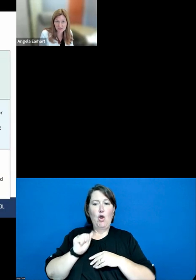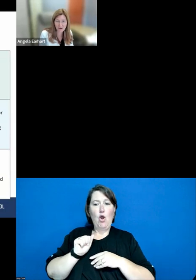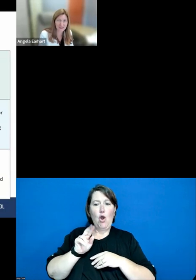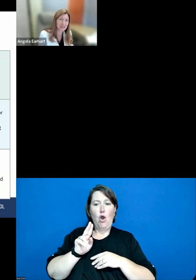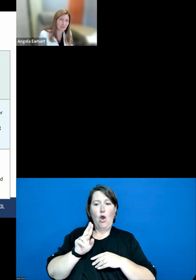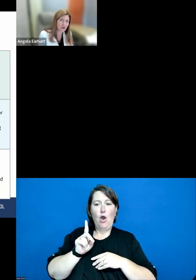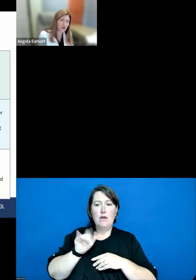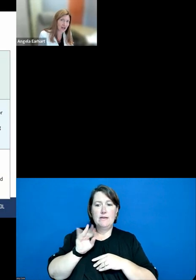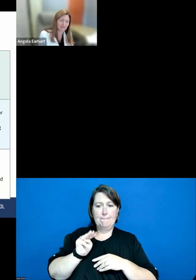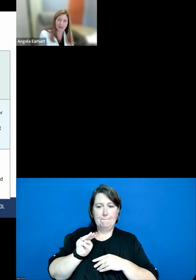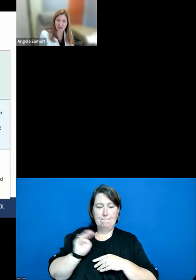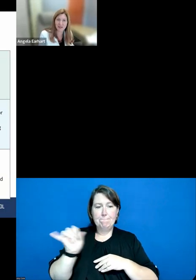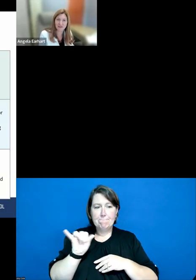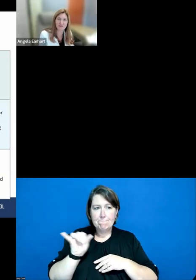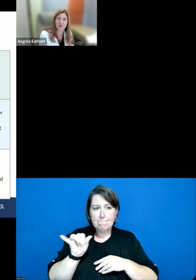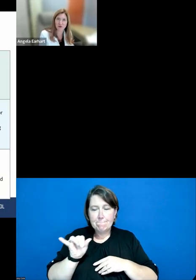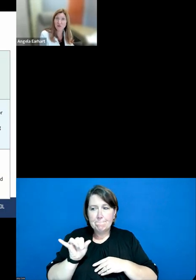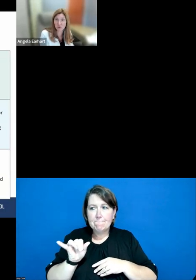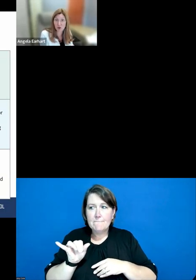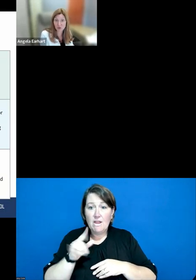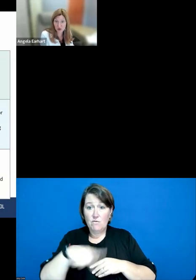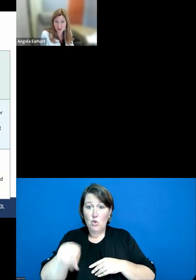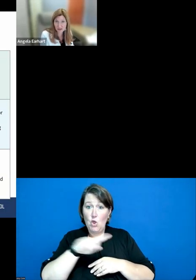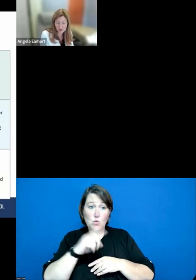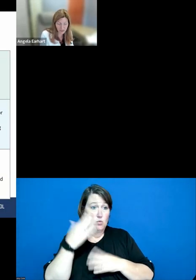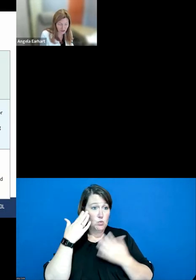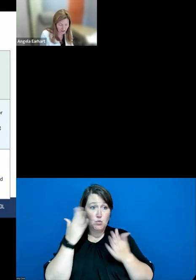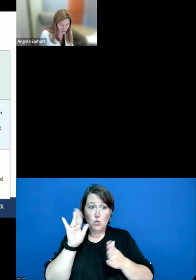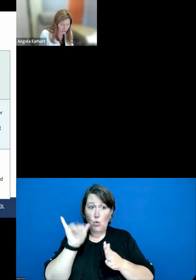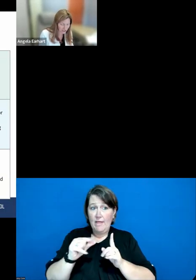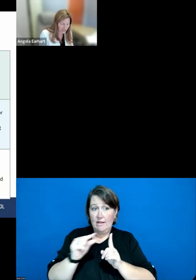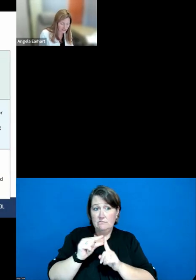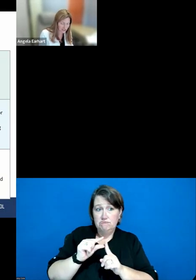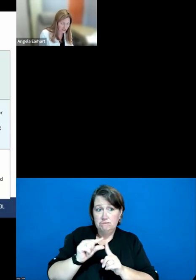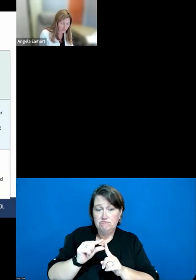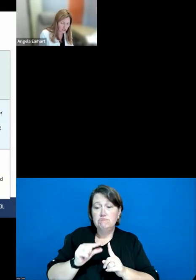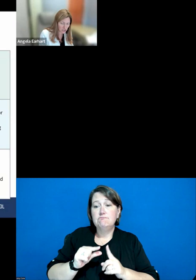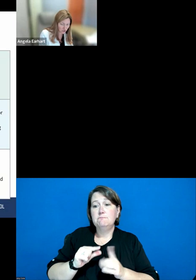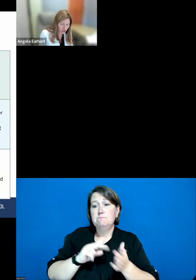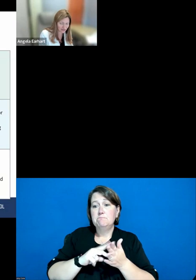So it's similar For those who don't know, this terminology is the notion that